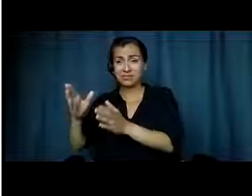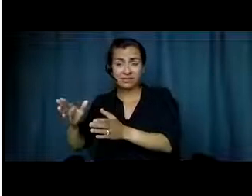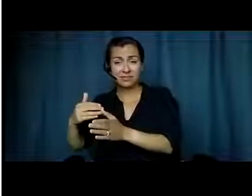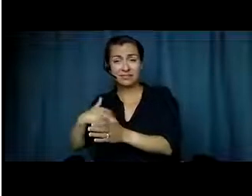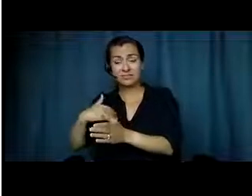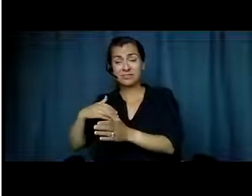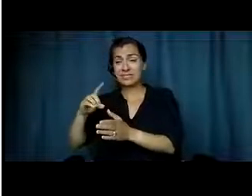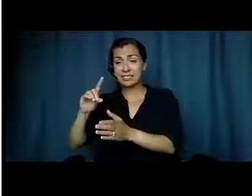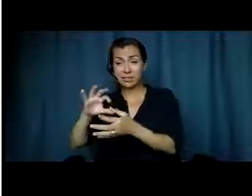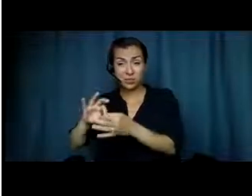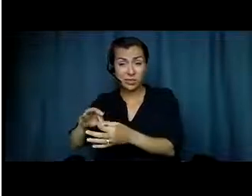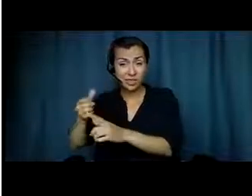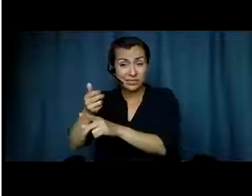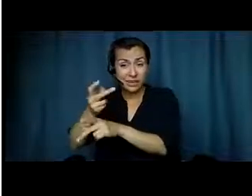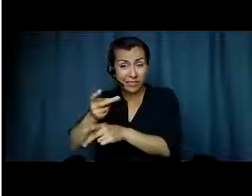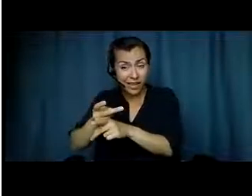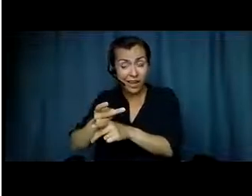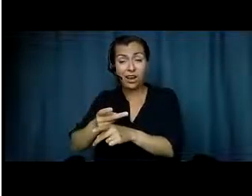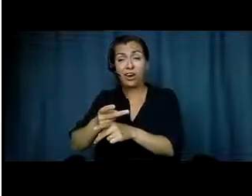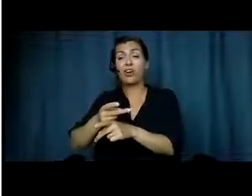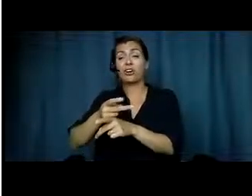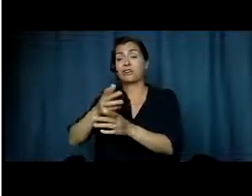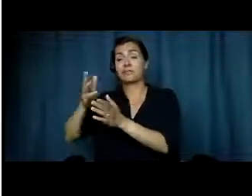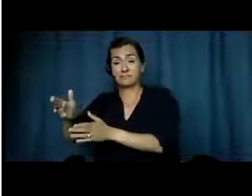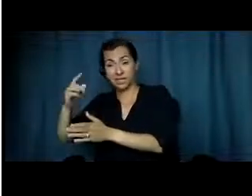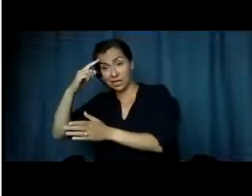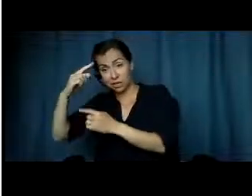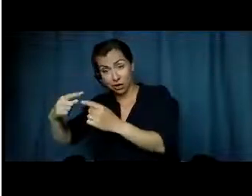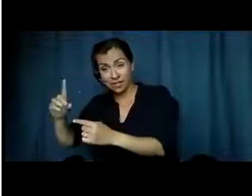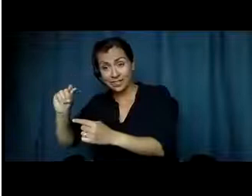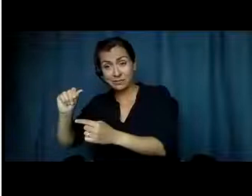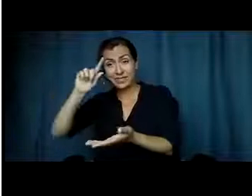We have a great system in Oregon, I think, on the whole.